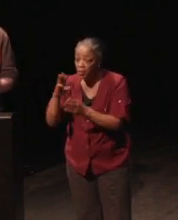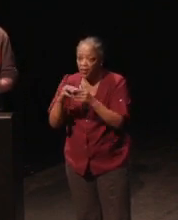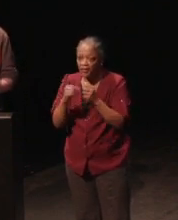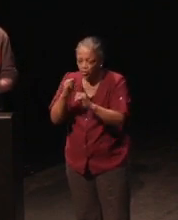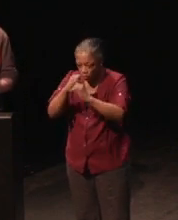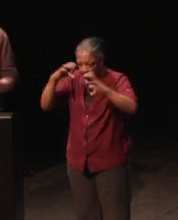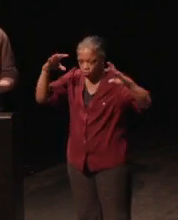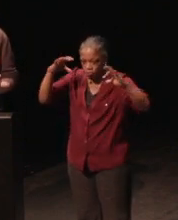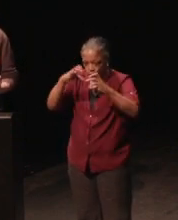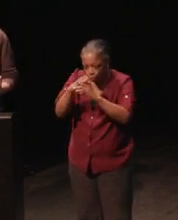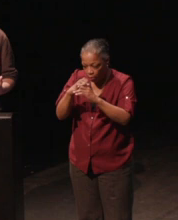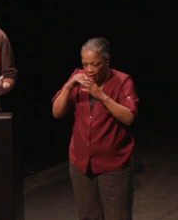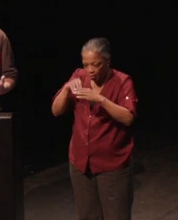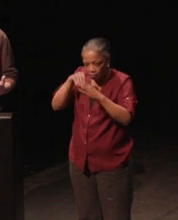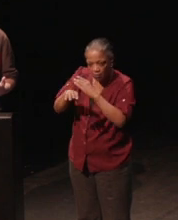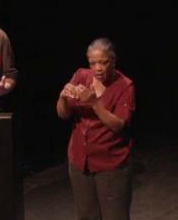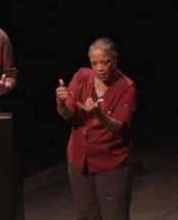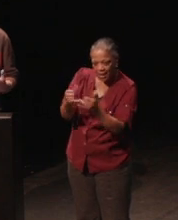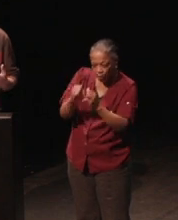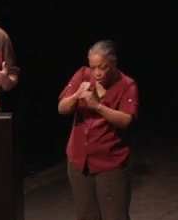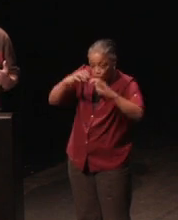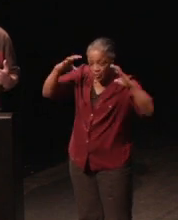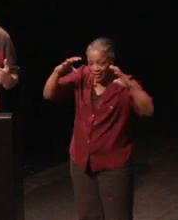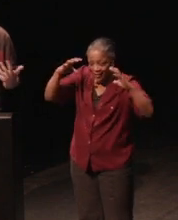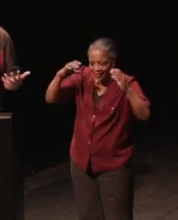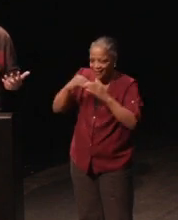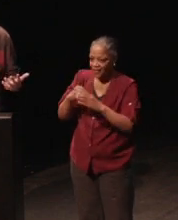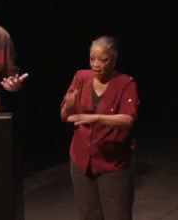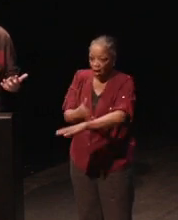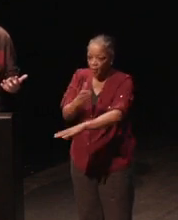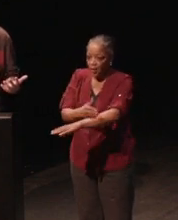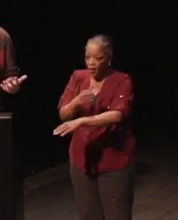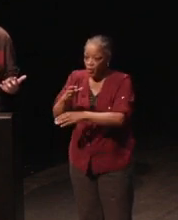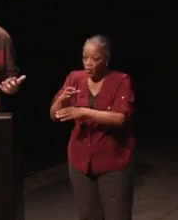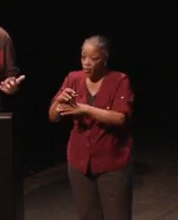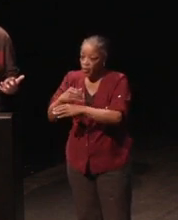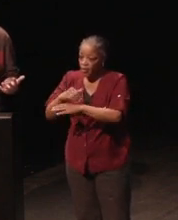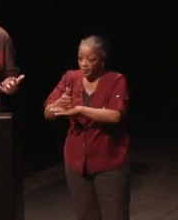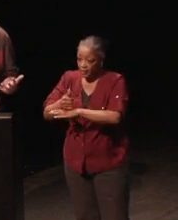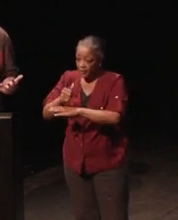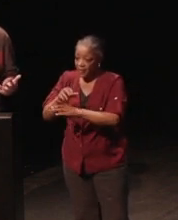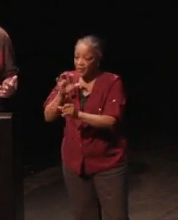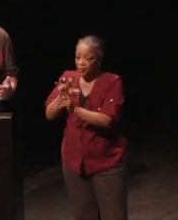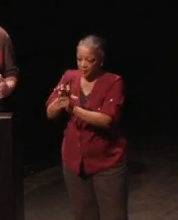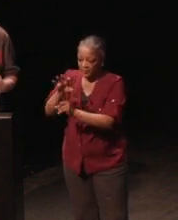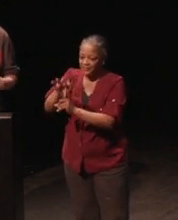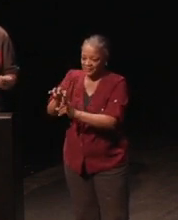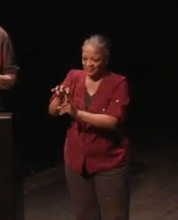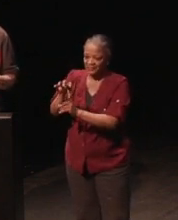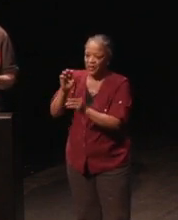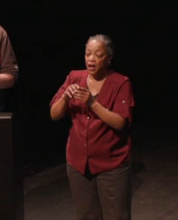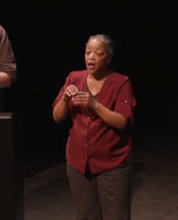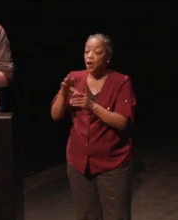place and play the game miles in them. Upgrading the writer, which is a text to speech for blind gamers. Upgrading that so that there's